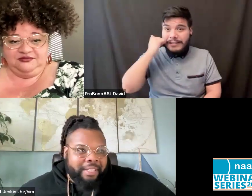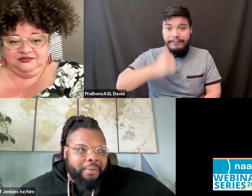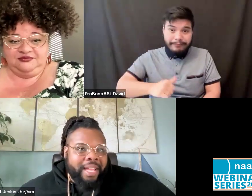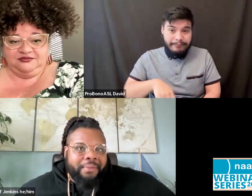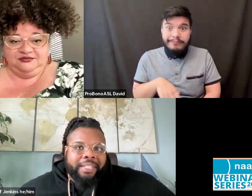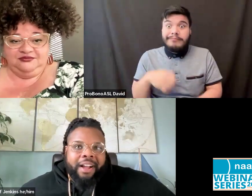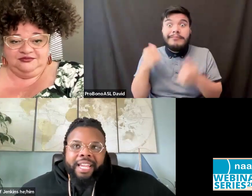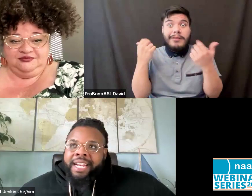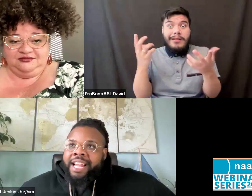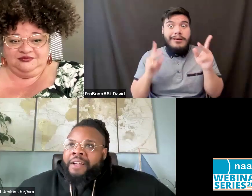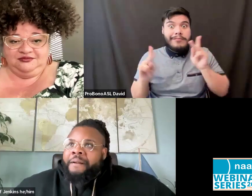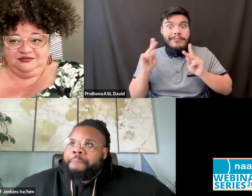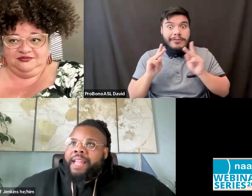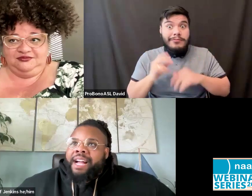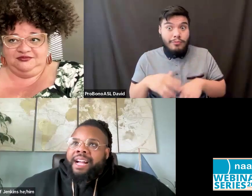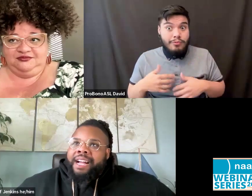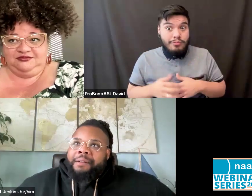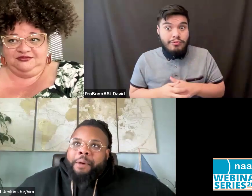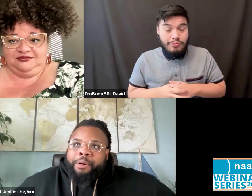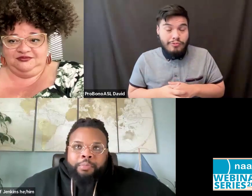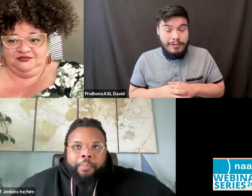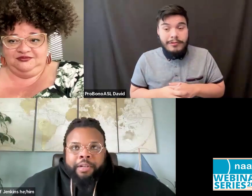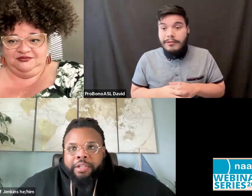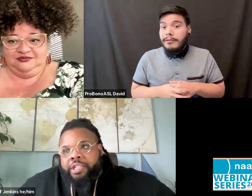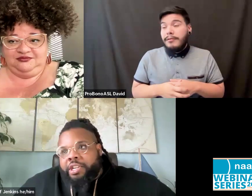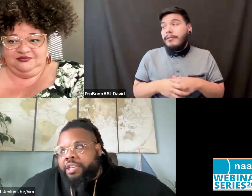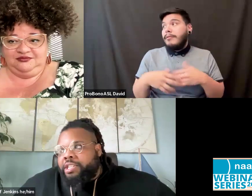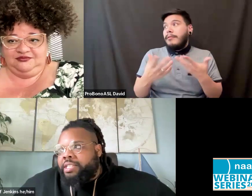So we we're talking to multiple producers